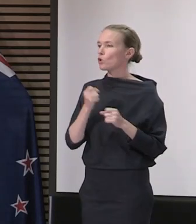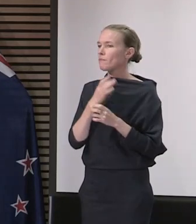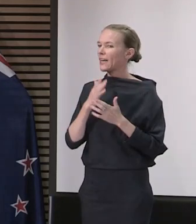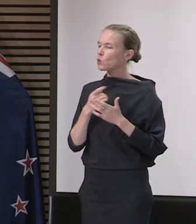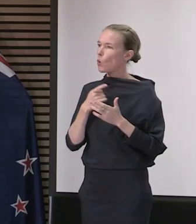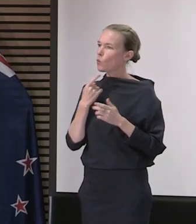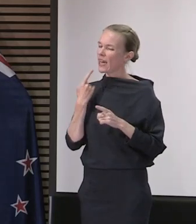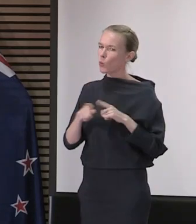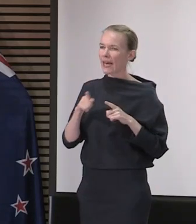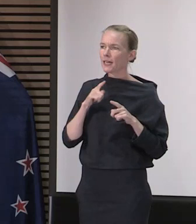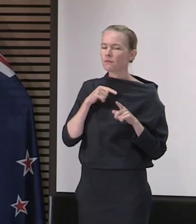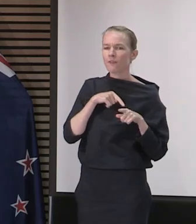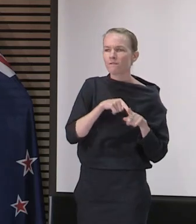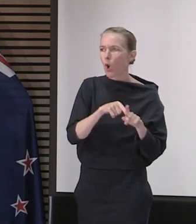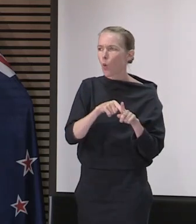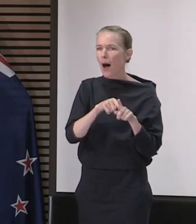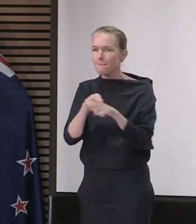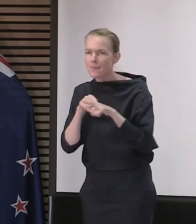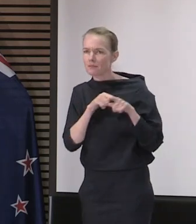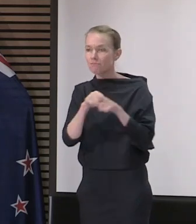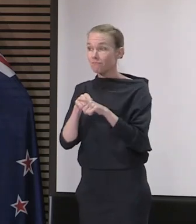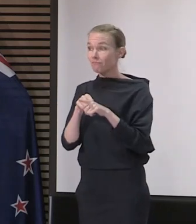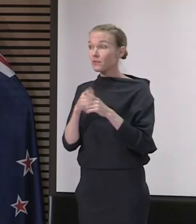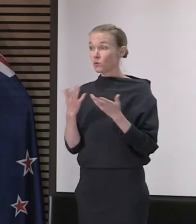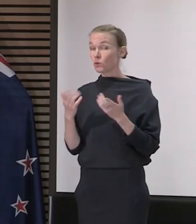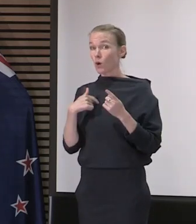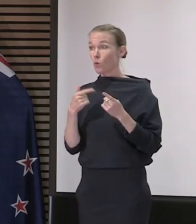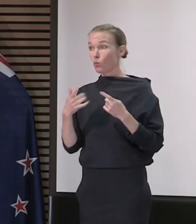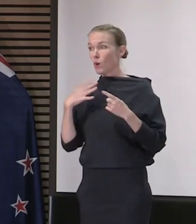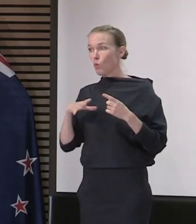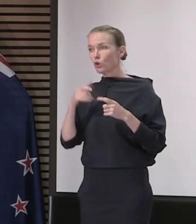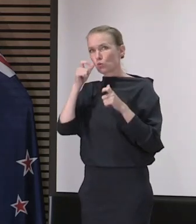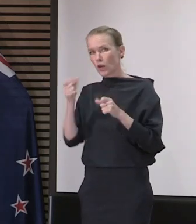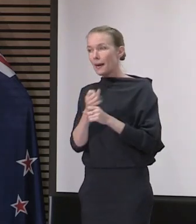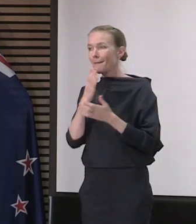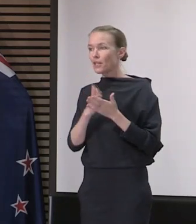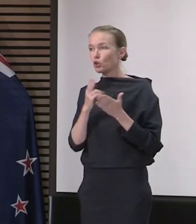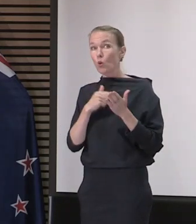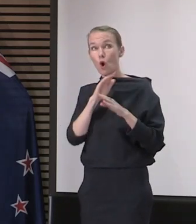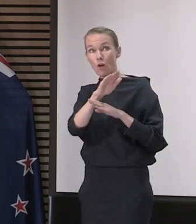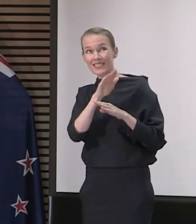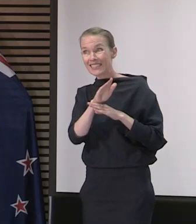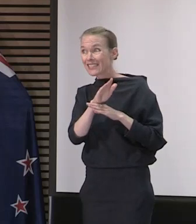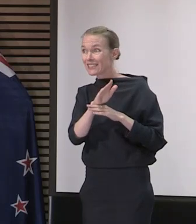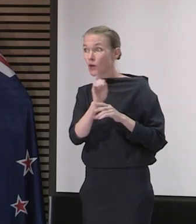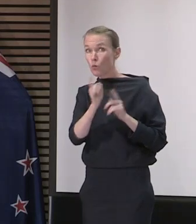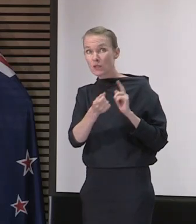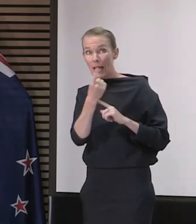just make sure we are covering off that long tail. It has been very interesting to see what we have had in New